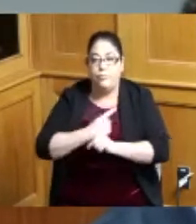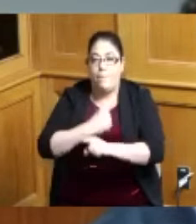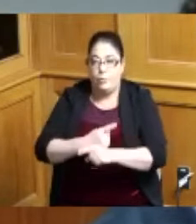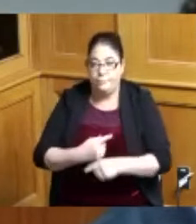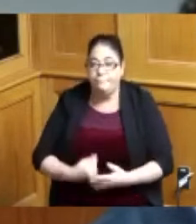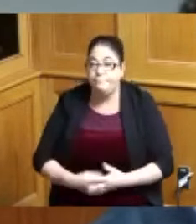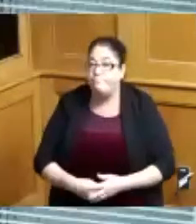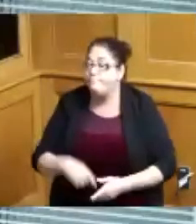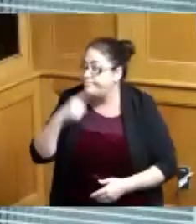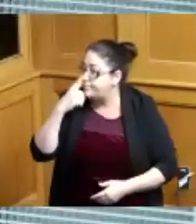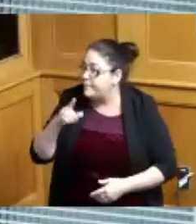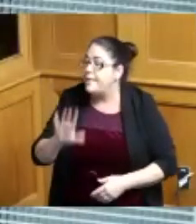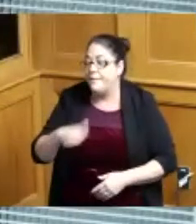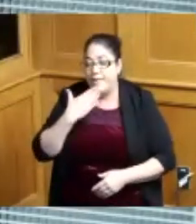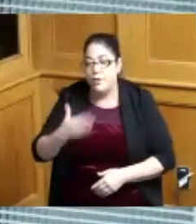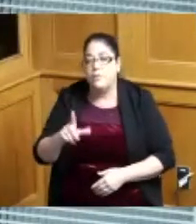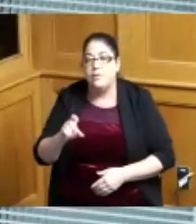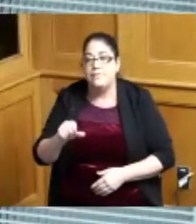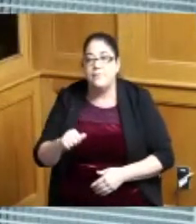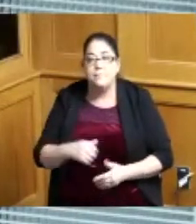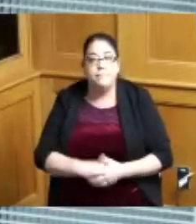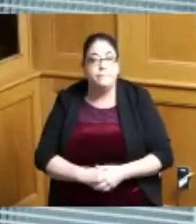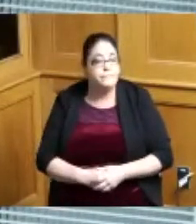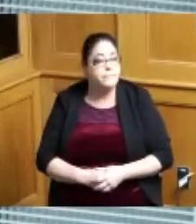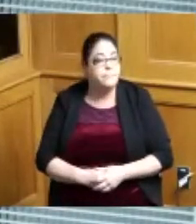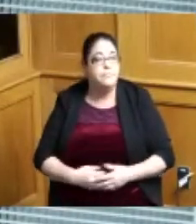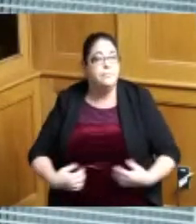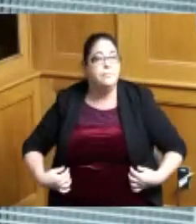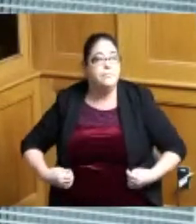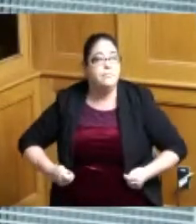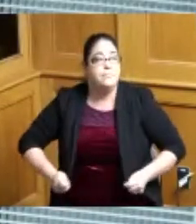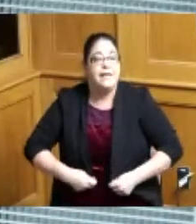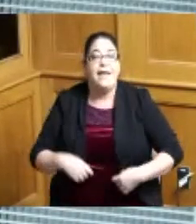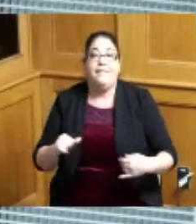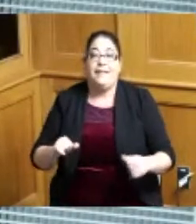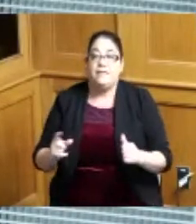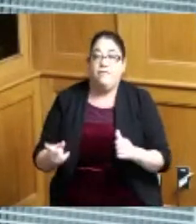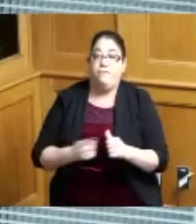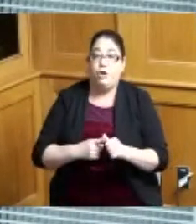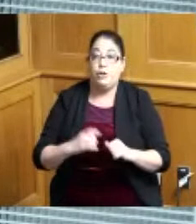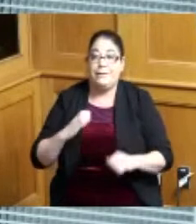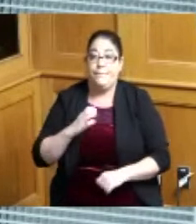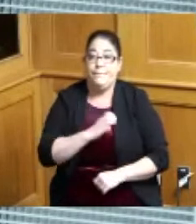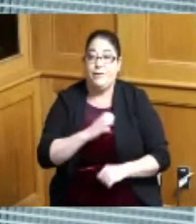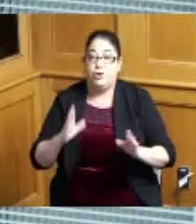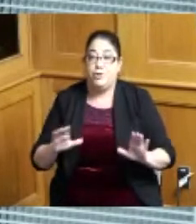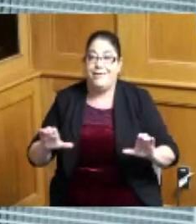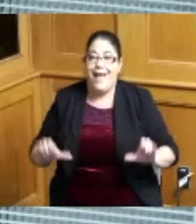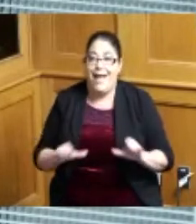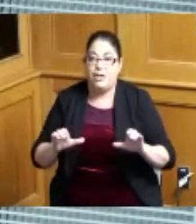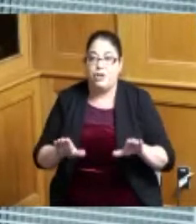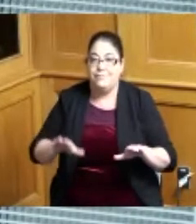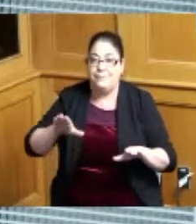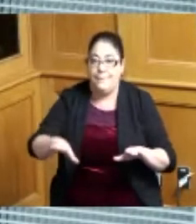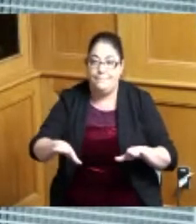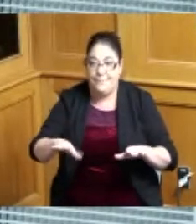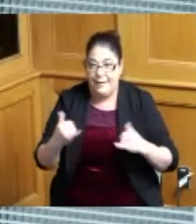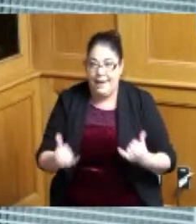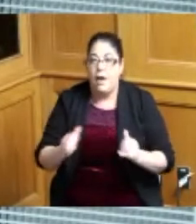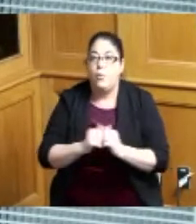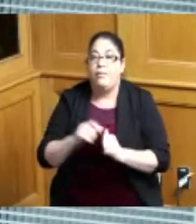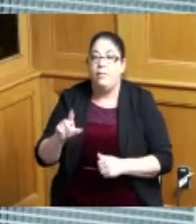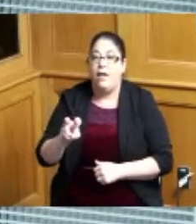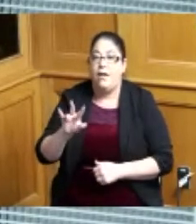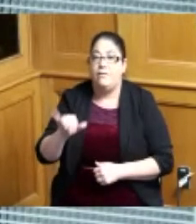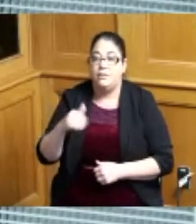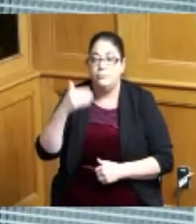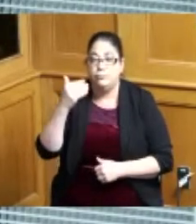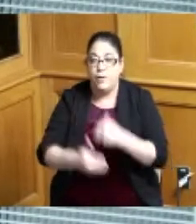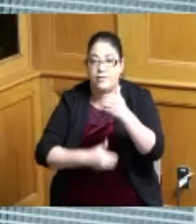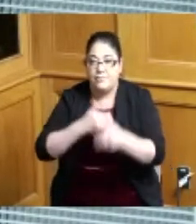you Commissioners this is the first Commissioner's action step with the levy process to in in essence